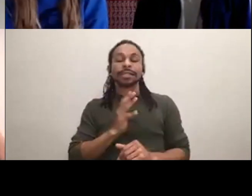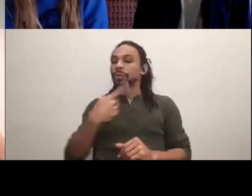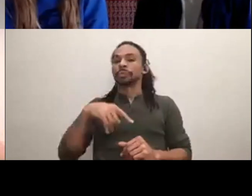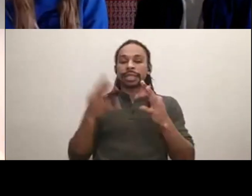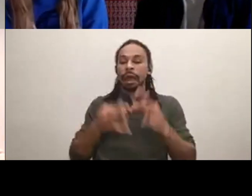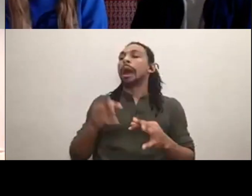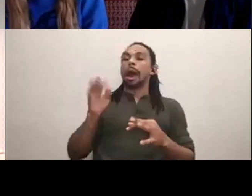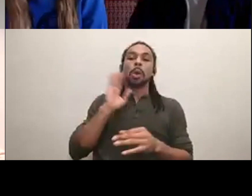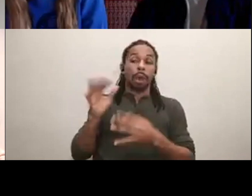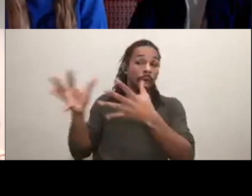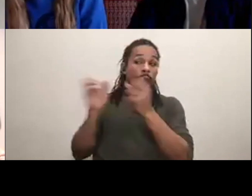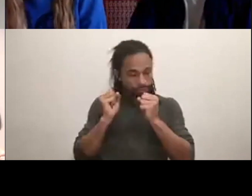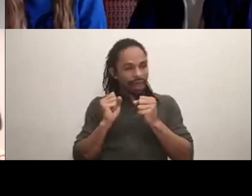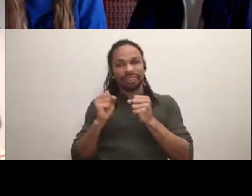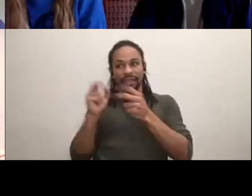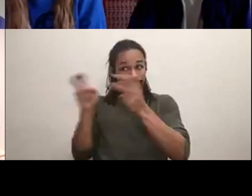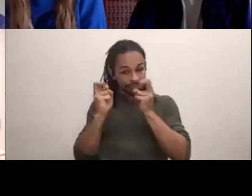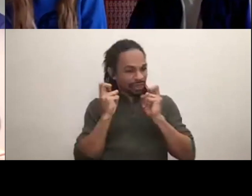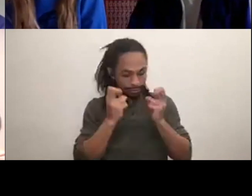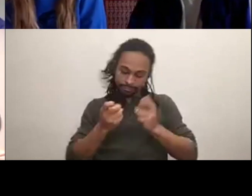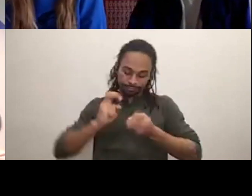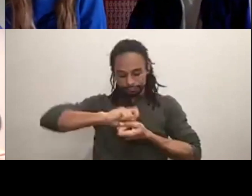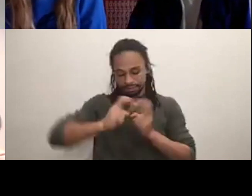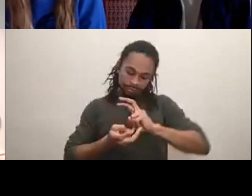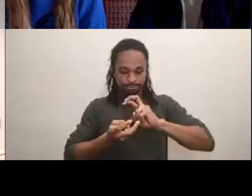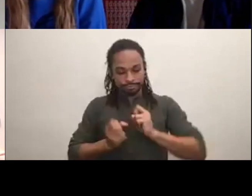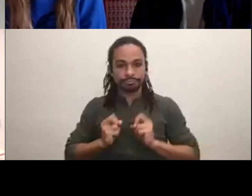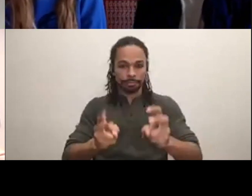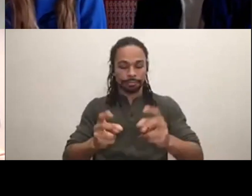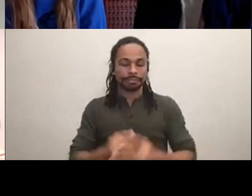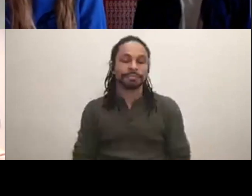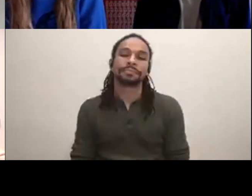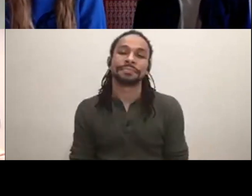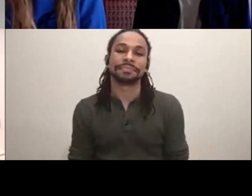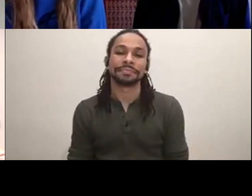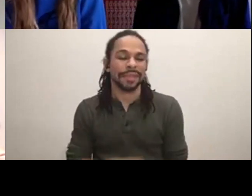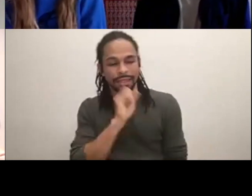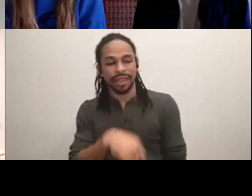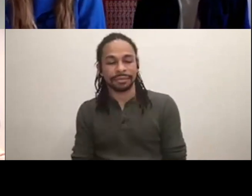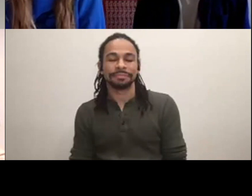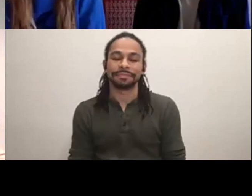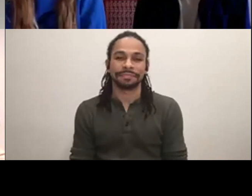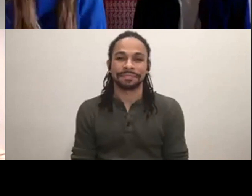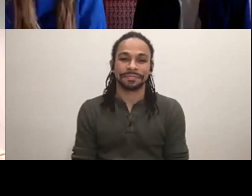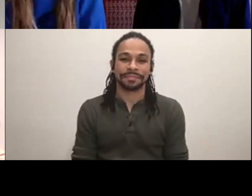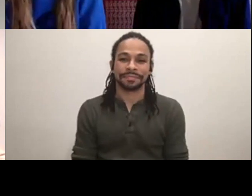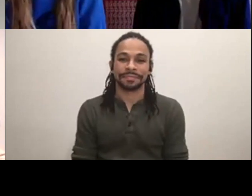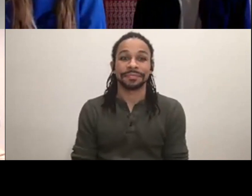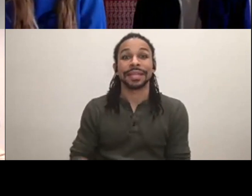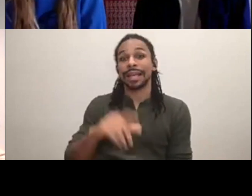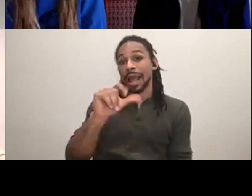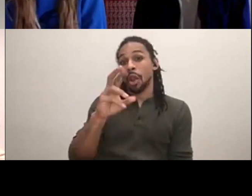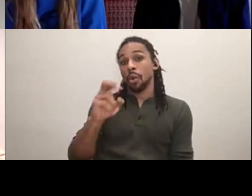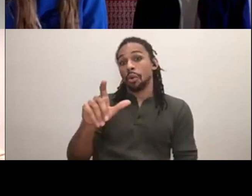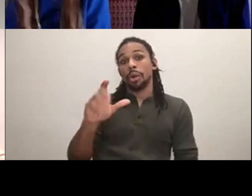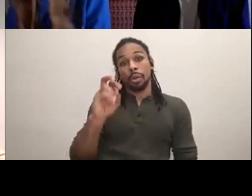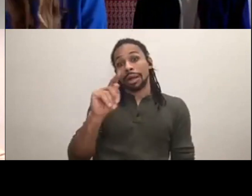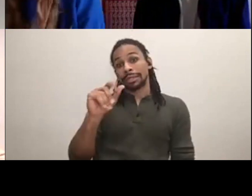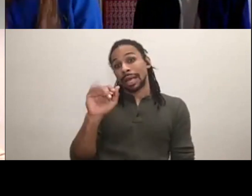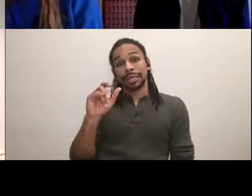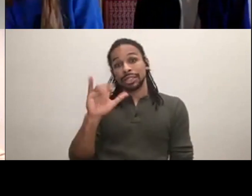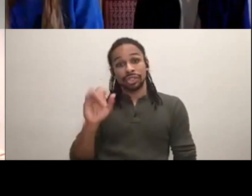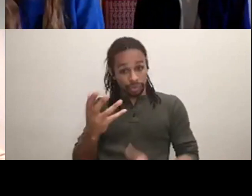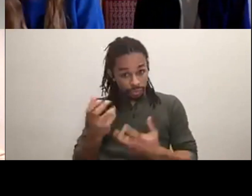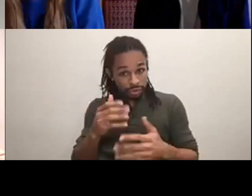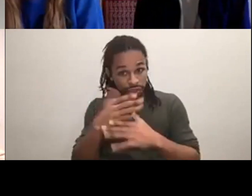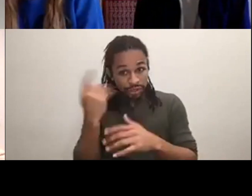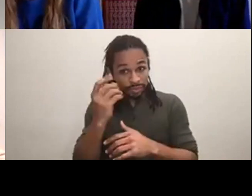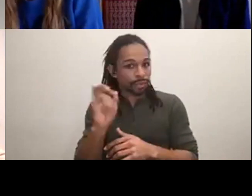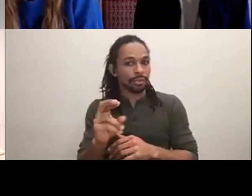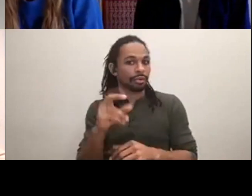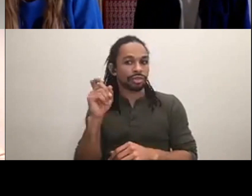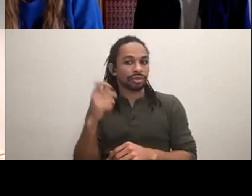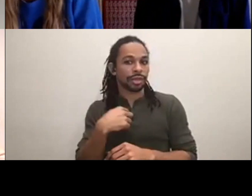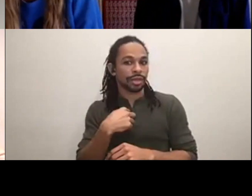that were submitted for the potluck. There's another one from ‑‑ let me see if I can